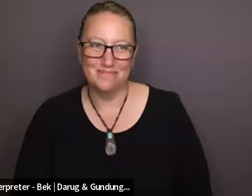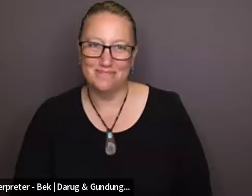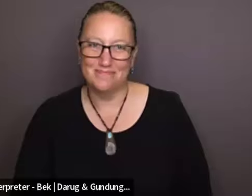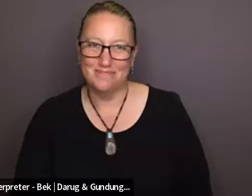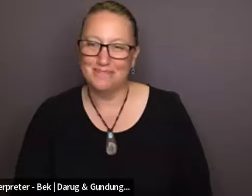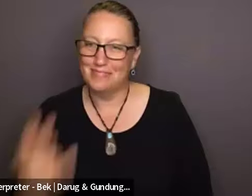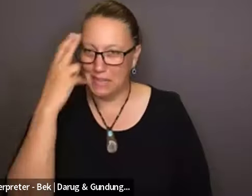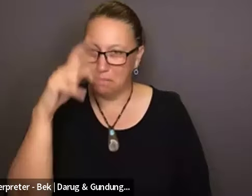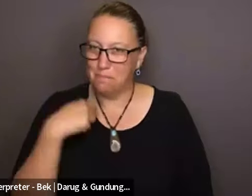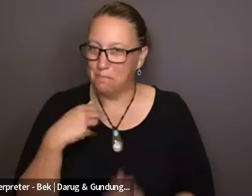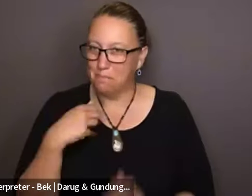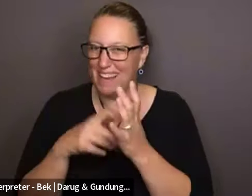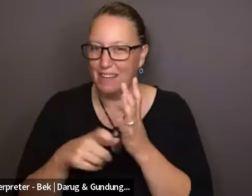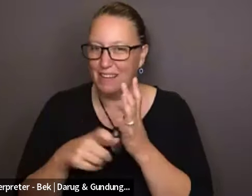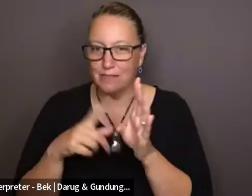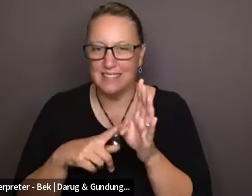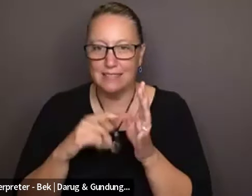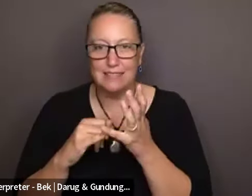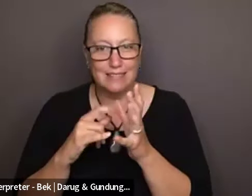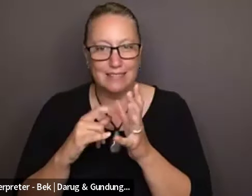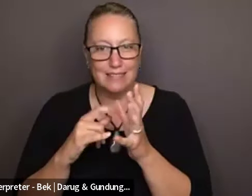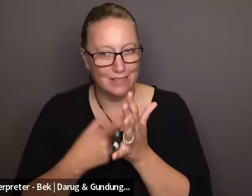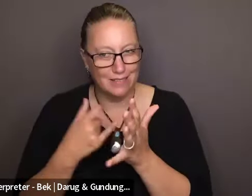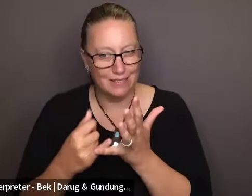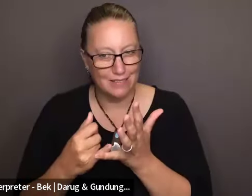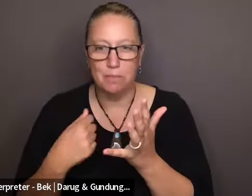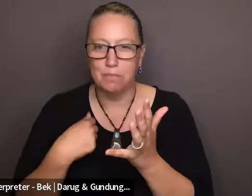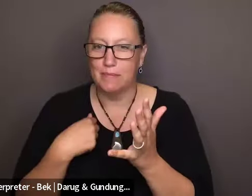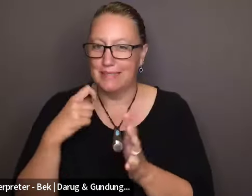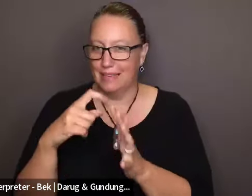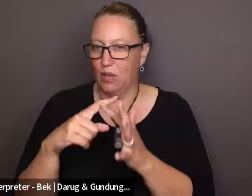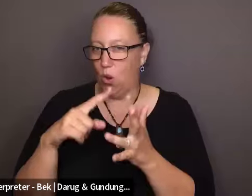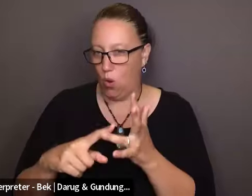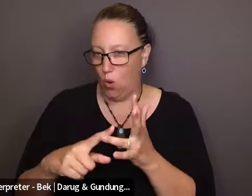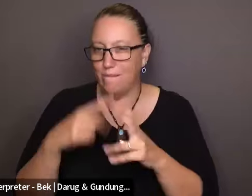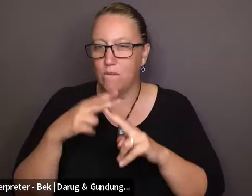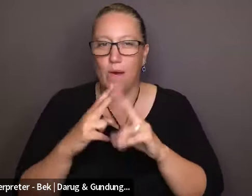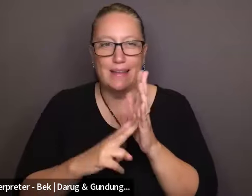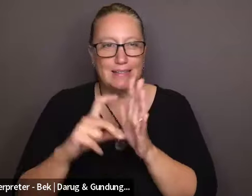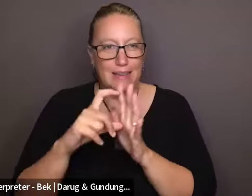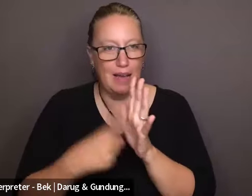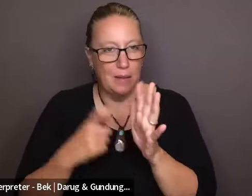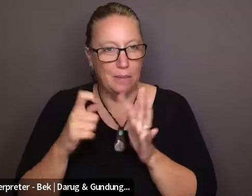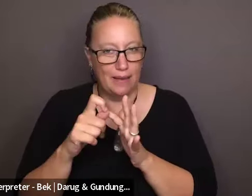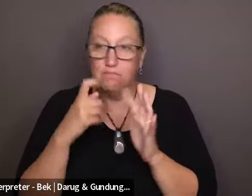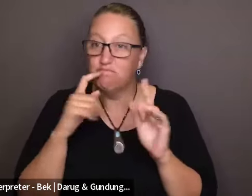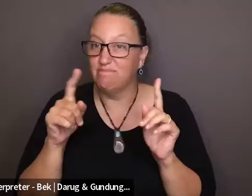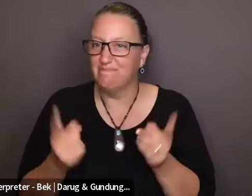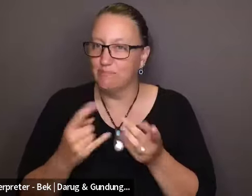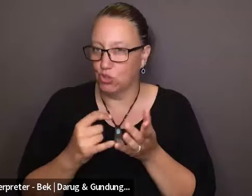. MARY: Hello everyone. Welcome to today's session. My name is Mary Sayers and I am the CEO of the National